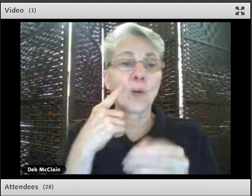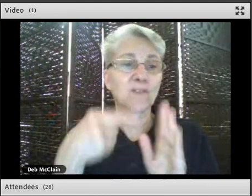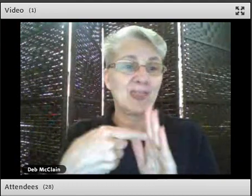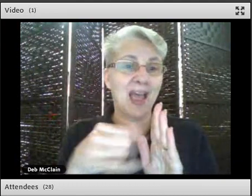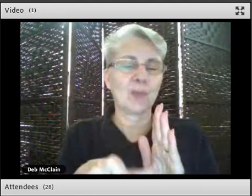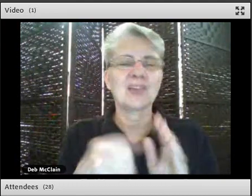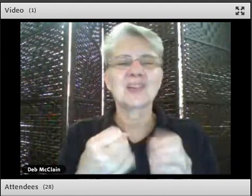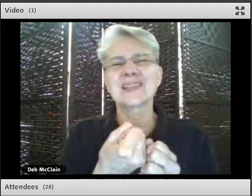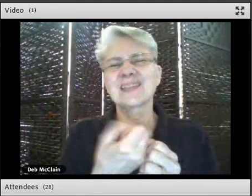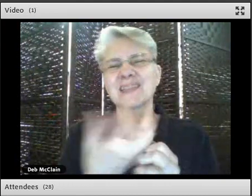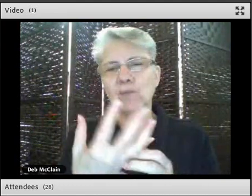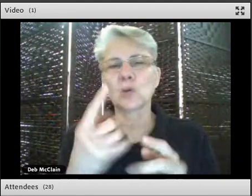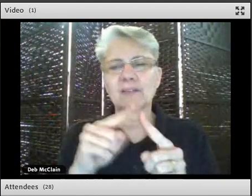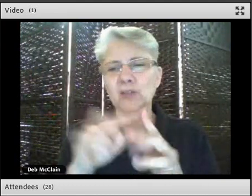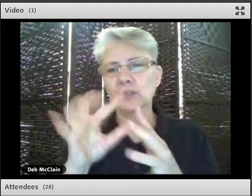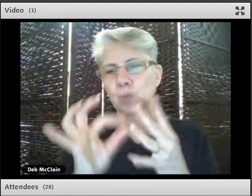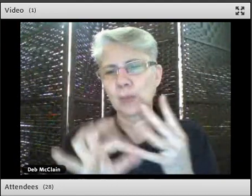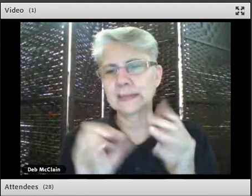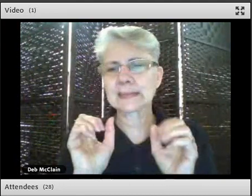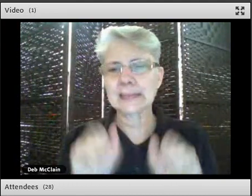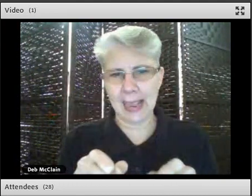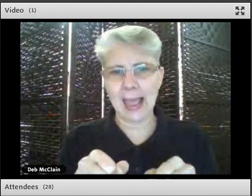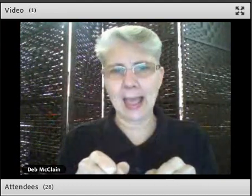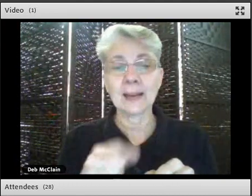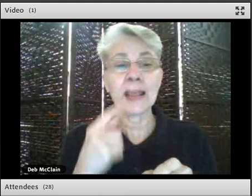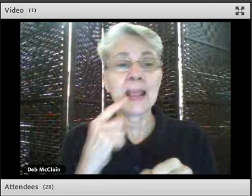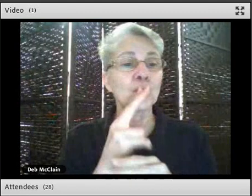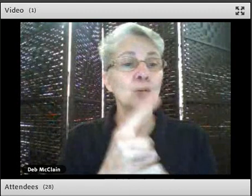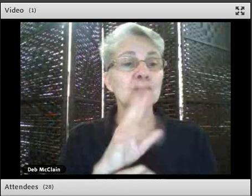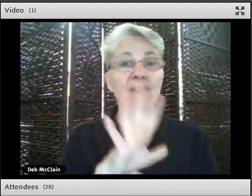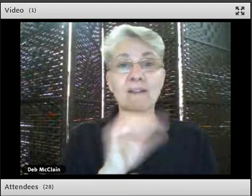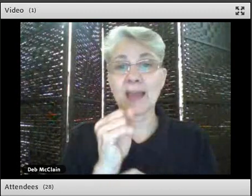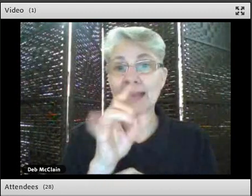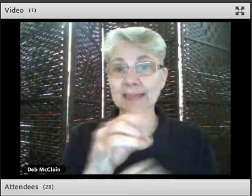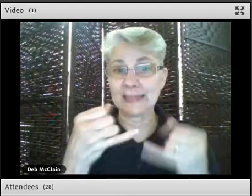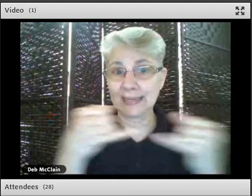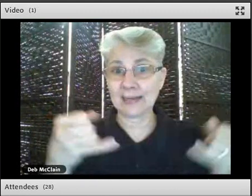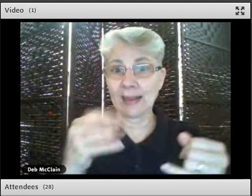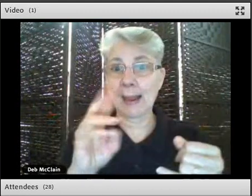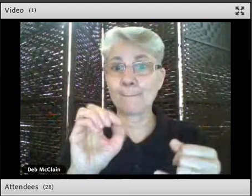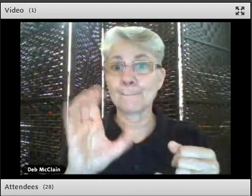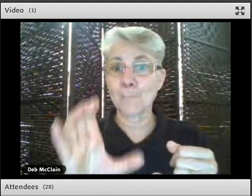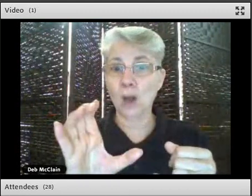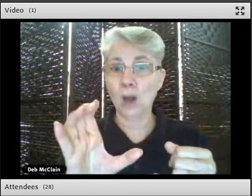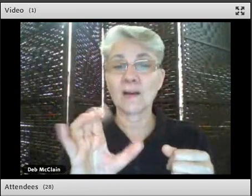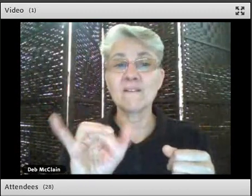on the Library of Congress website, it will provide a little more information there for you.